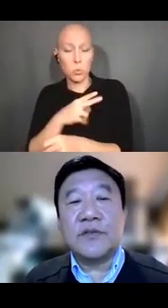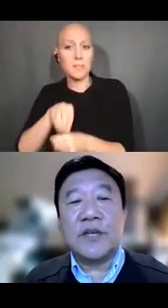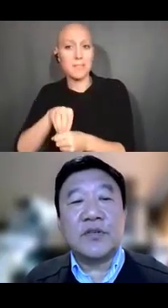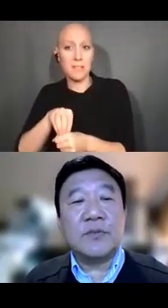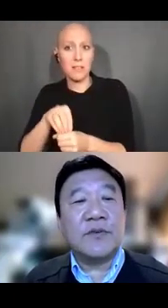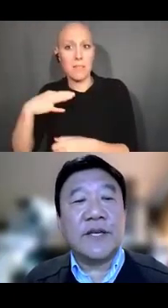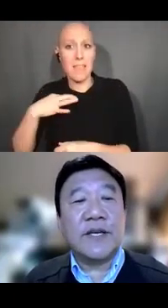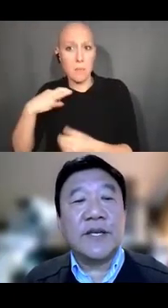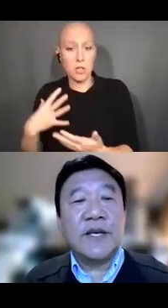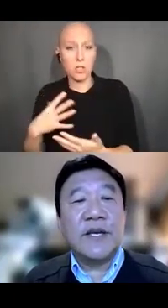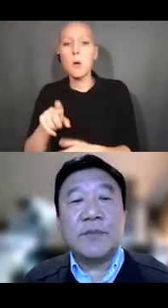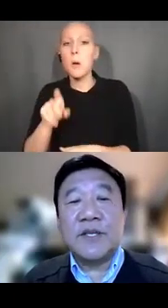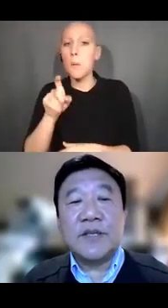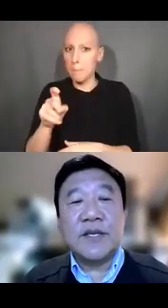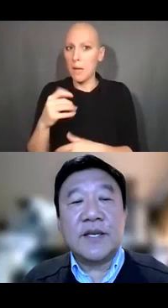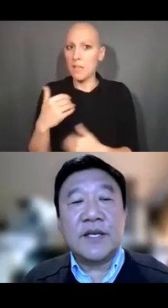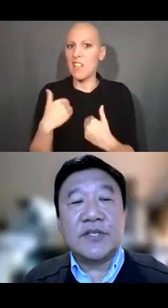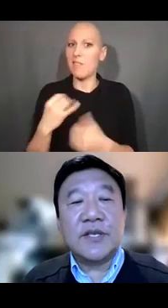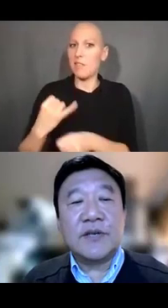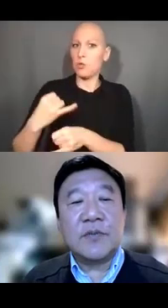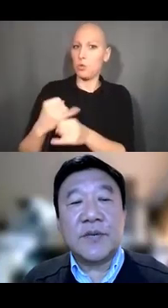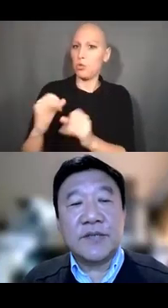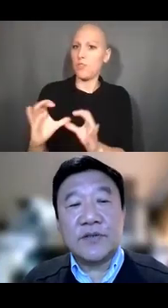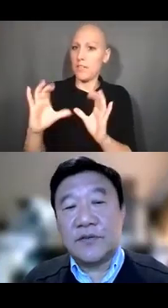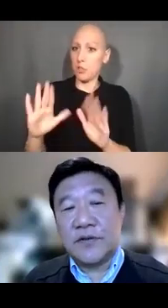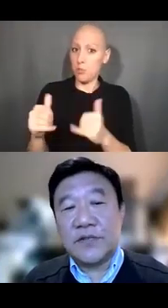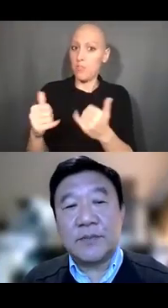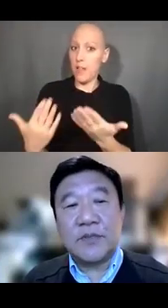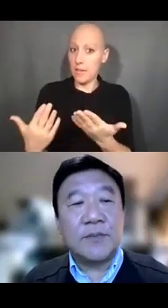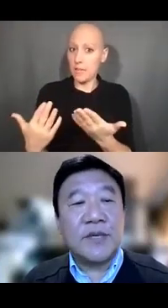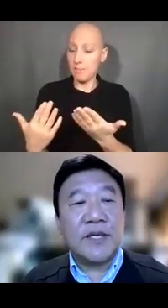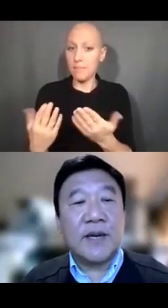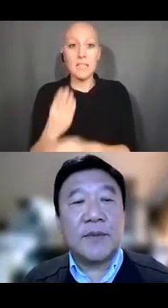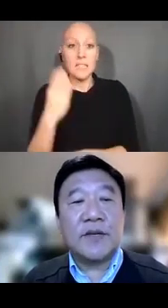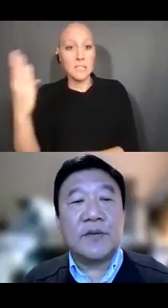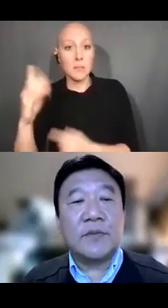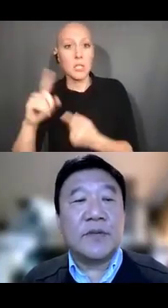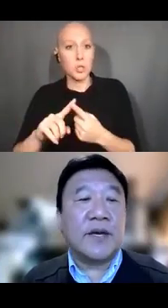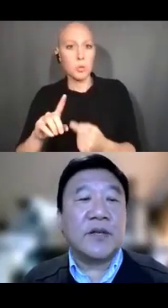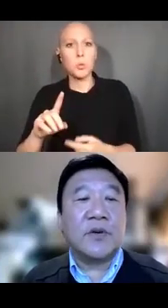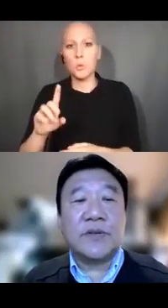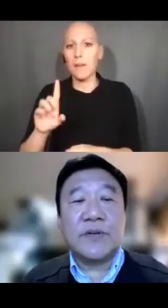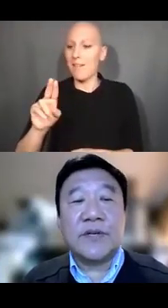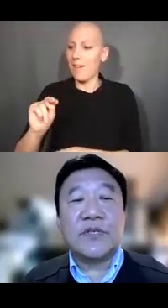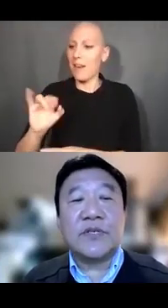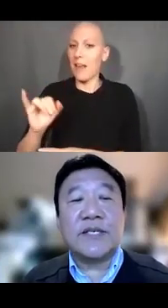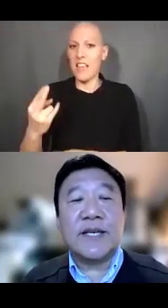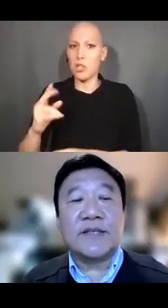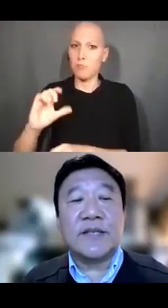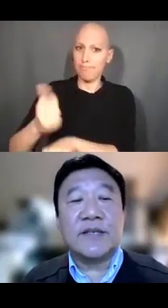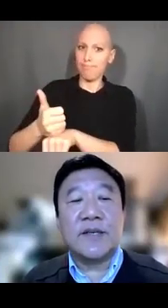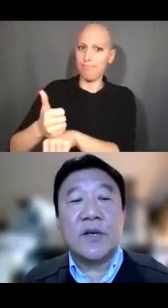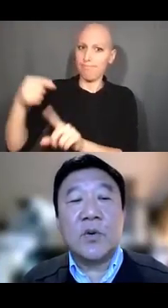provided, submit to the NIH data repository, for example, dbGaP, and you would either go to unrestricted access